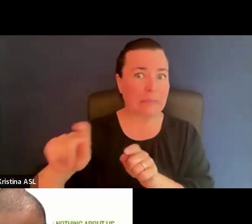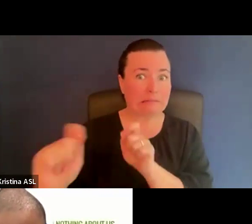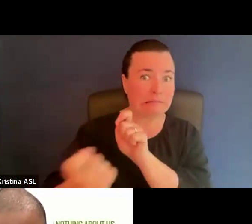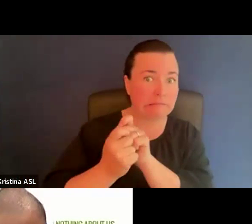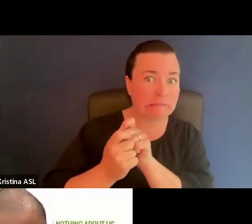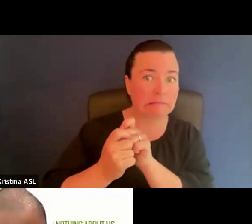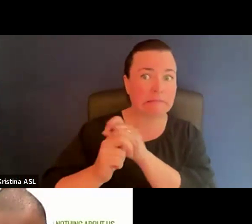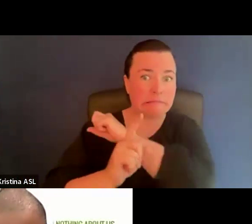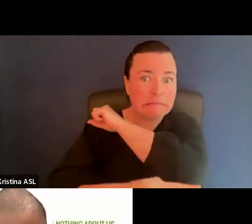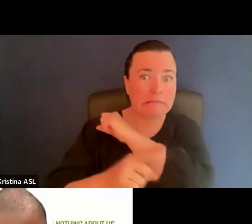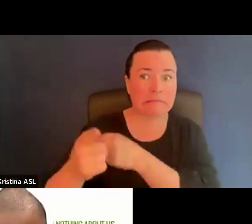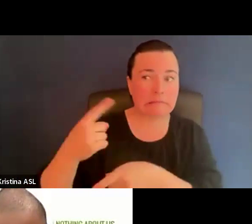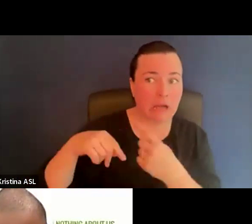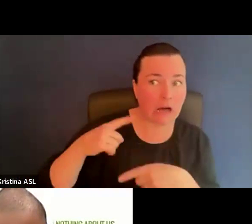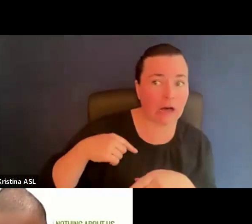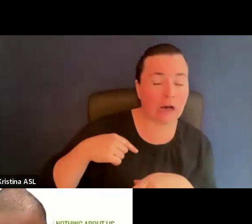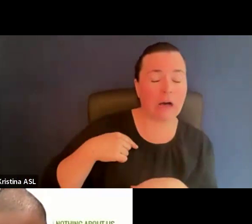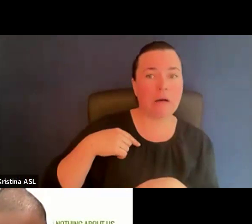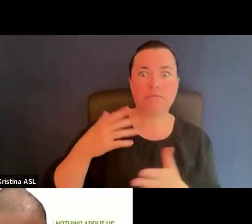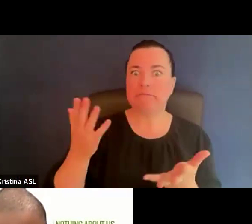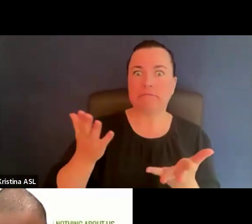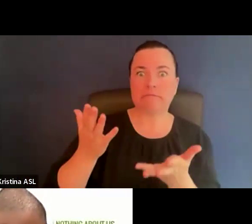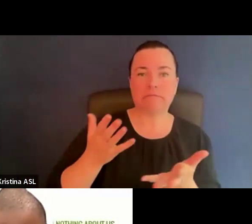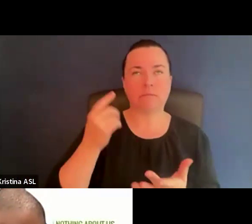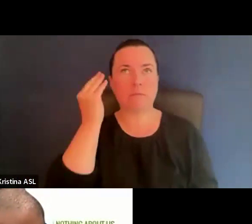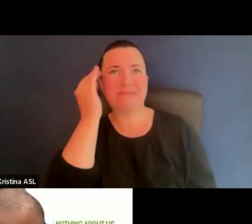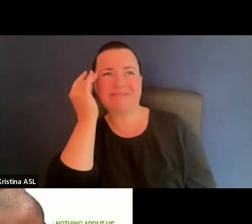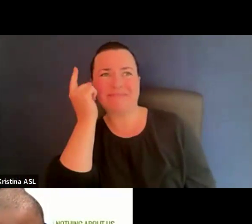or they'll have some sort of grudge against me